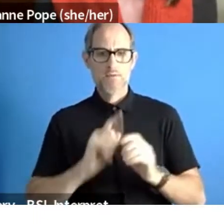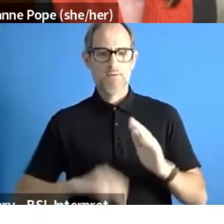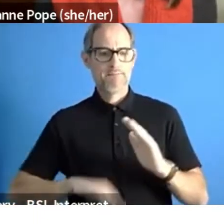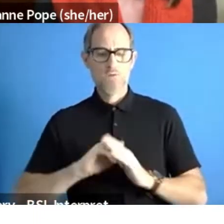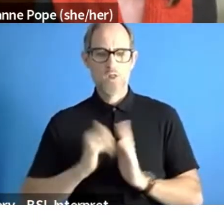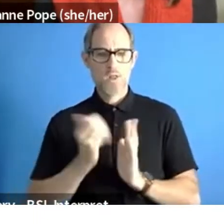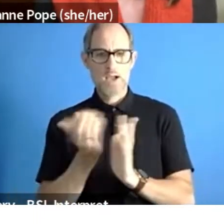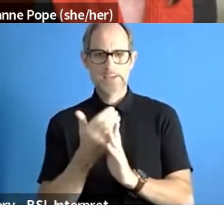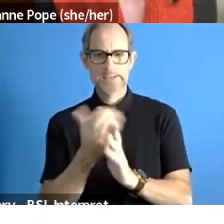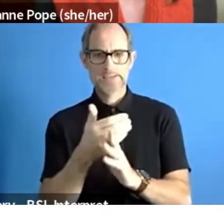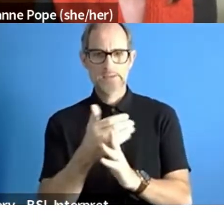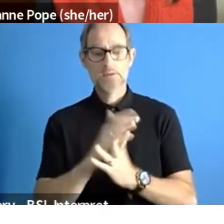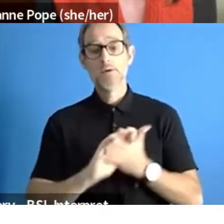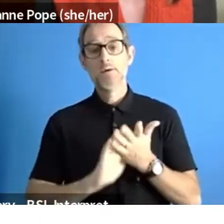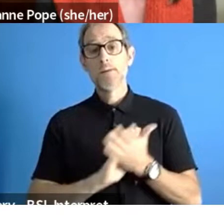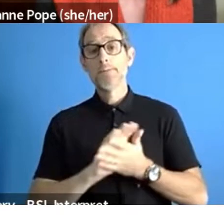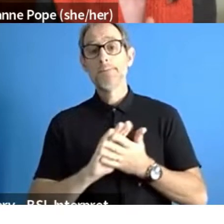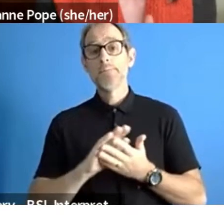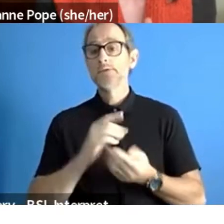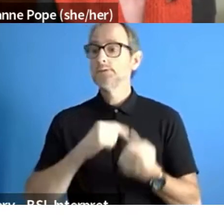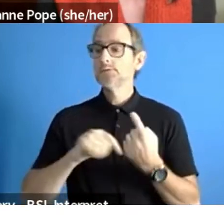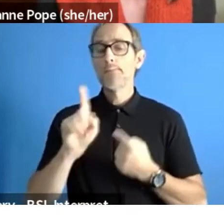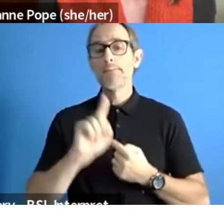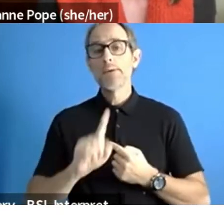There are limits for people with using